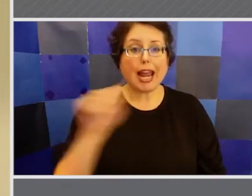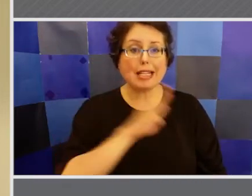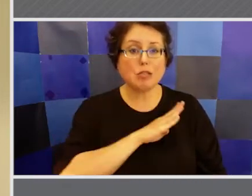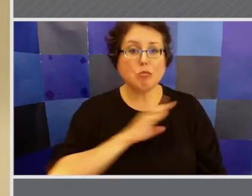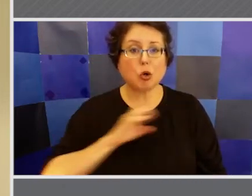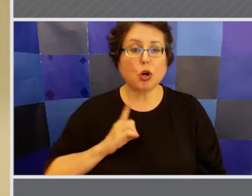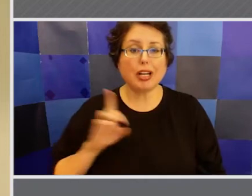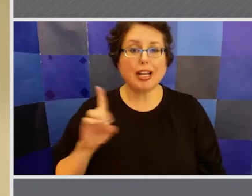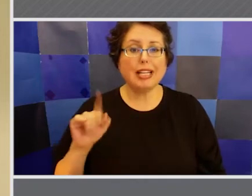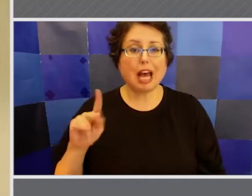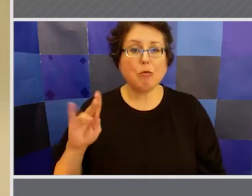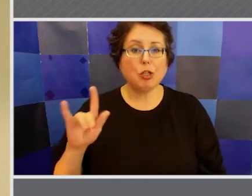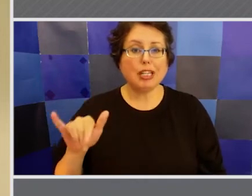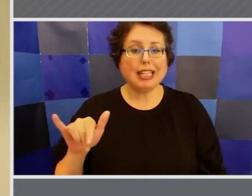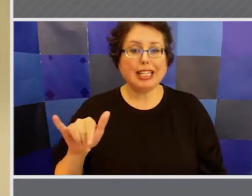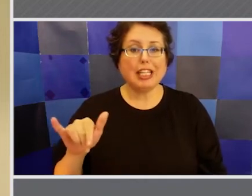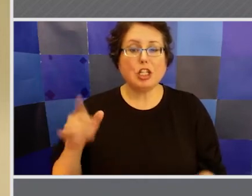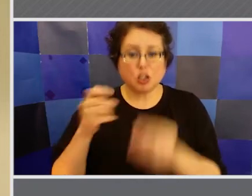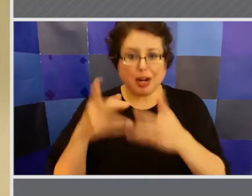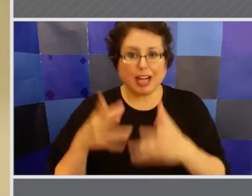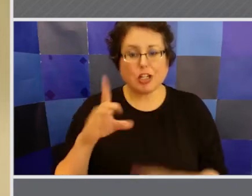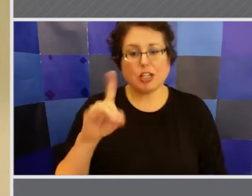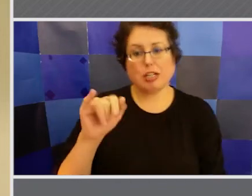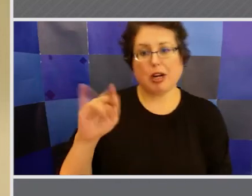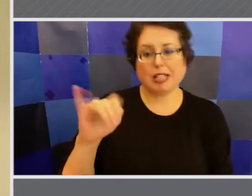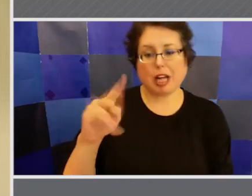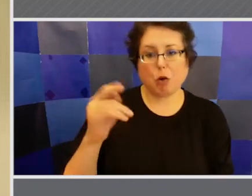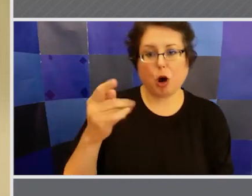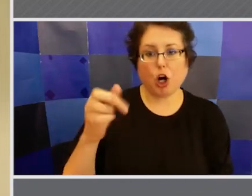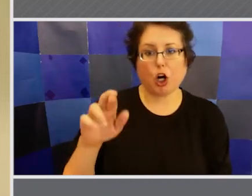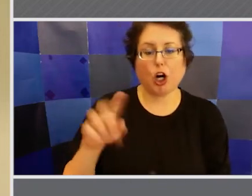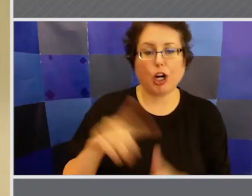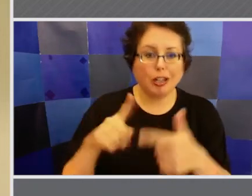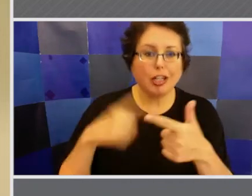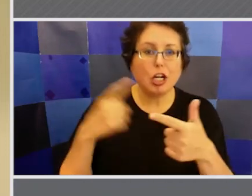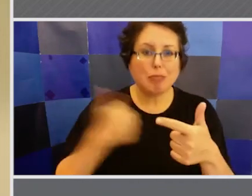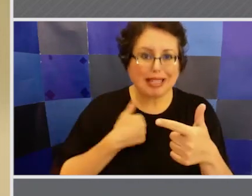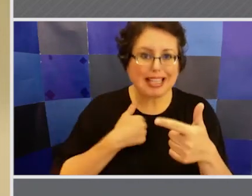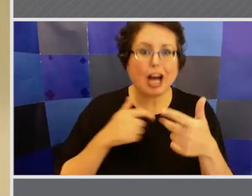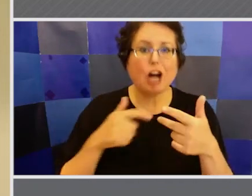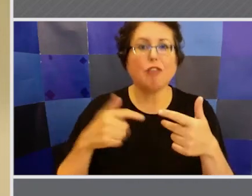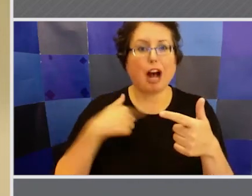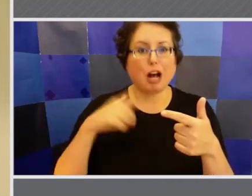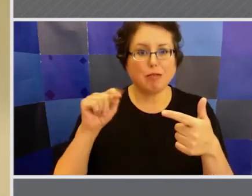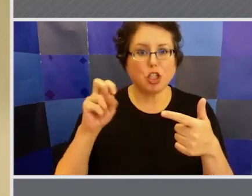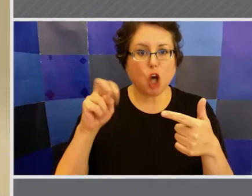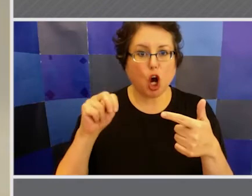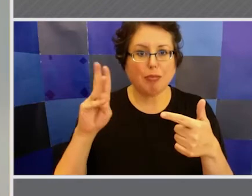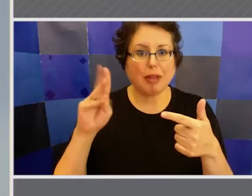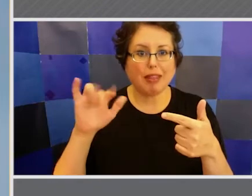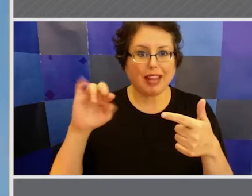breakfast room you know myself Tom link, and a few of my colleagues here theory and we'll